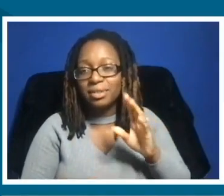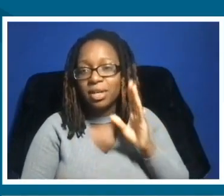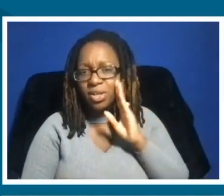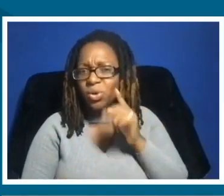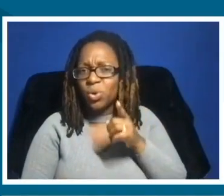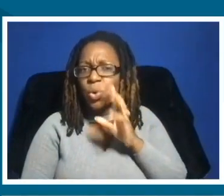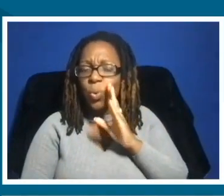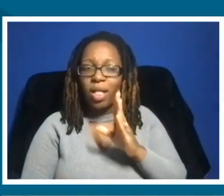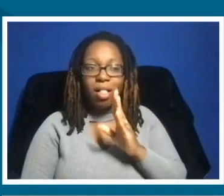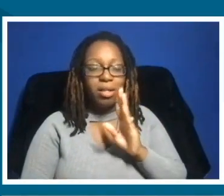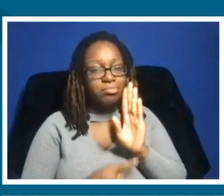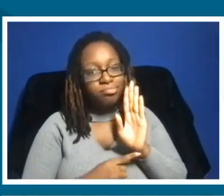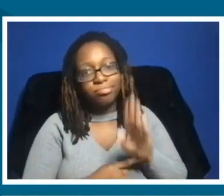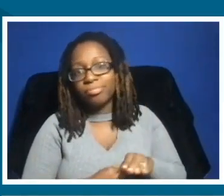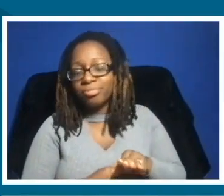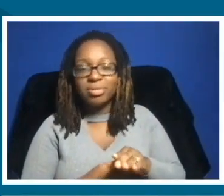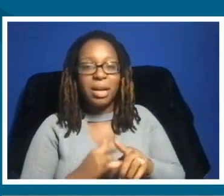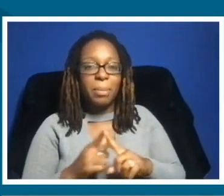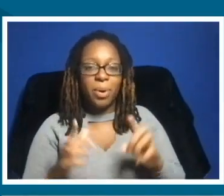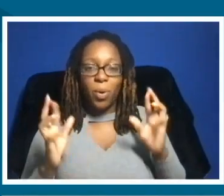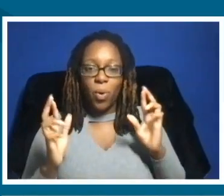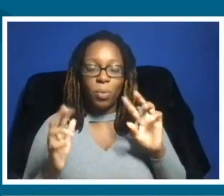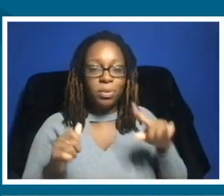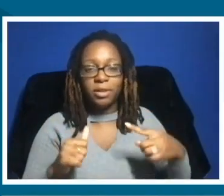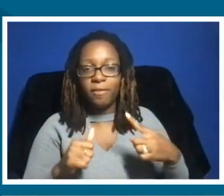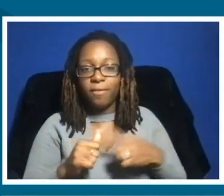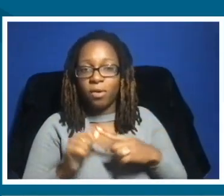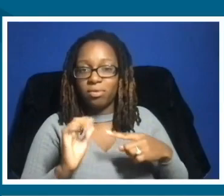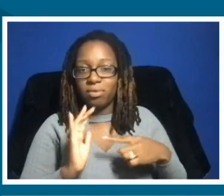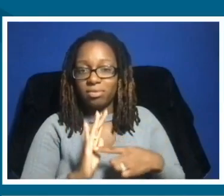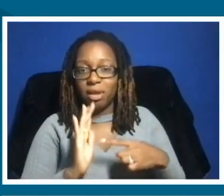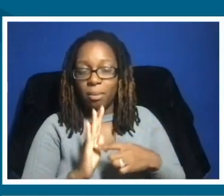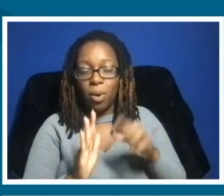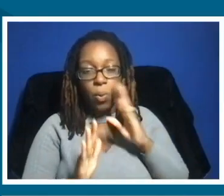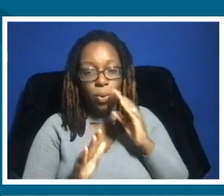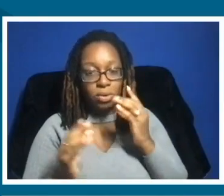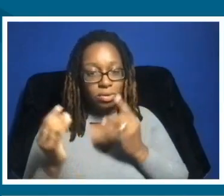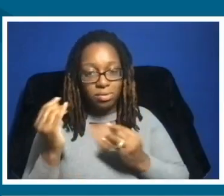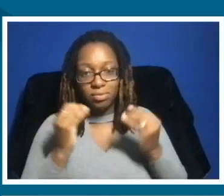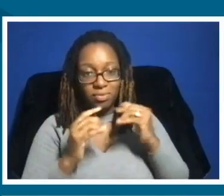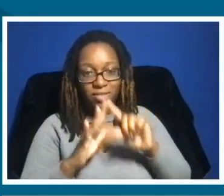what we've done but we hope that this first example can get your thinking